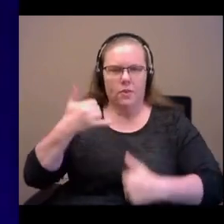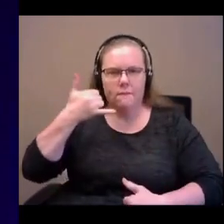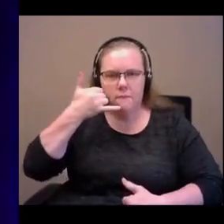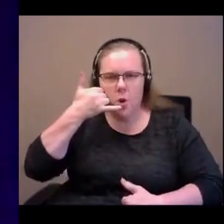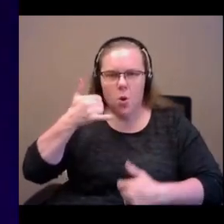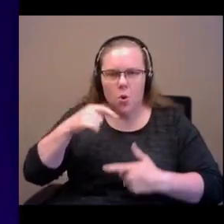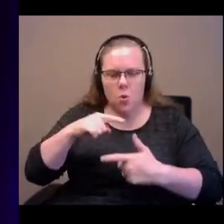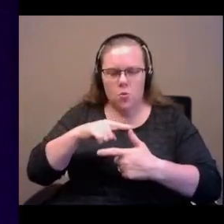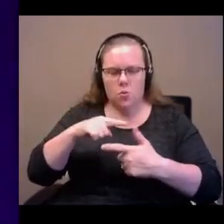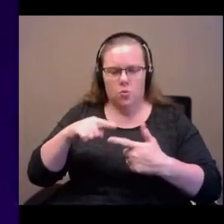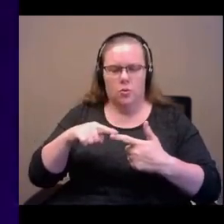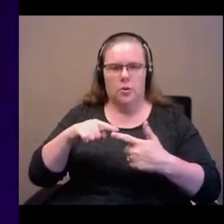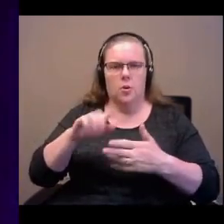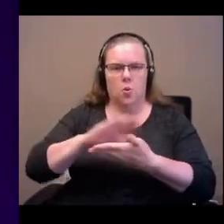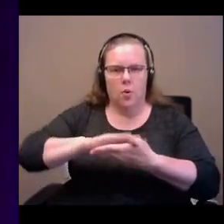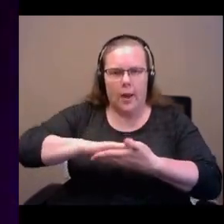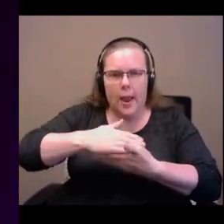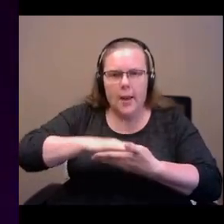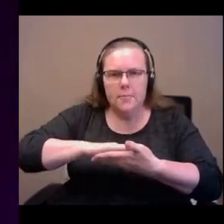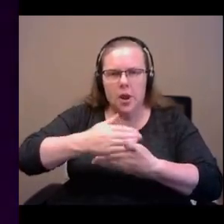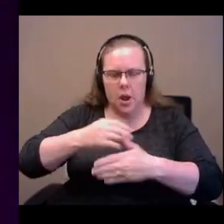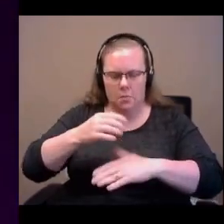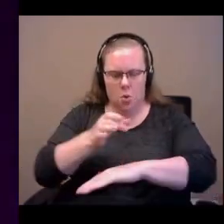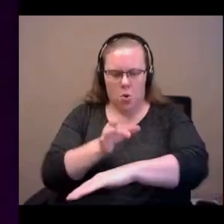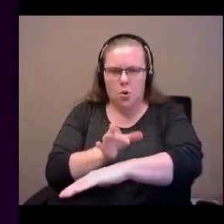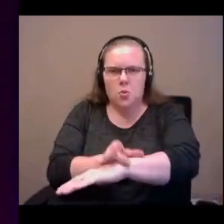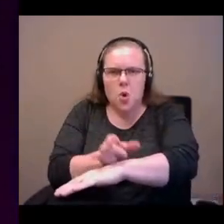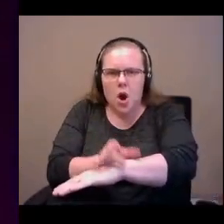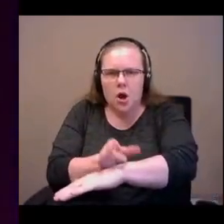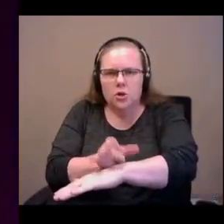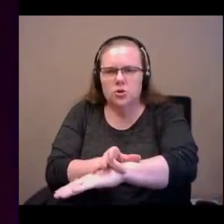problem with it, you could go to this company site and get information. So I analyze all their help